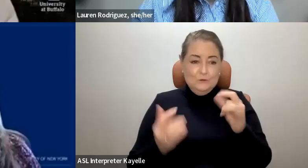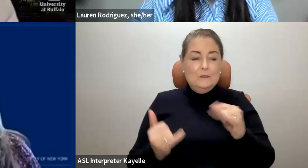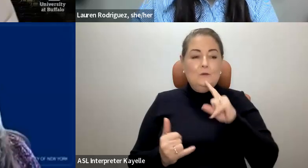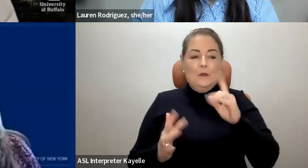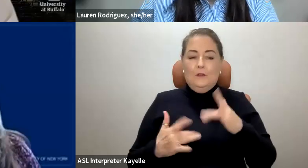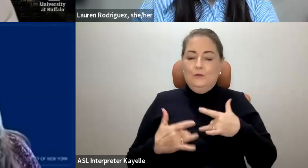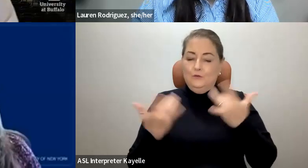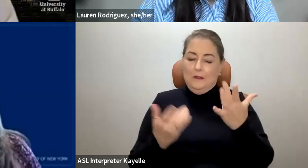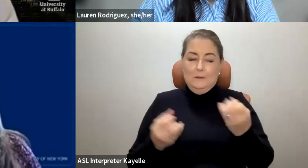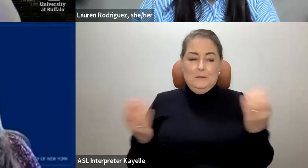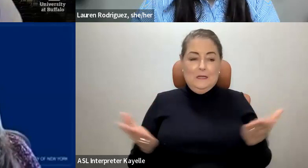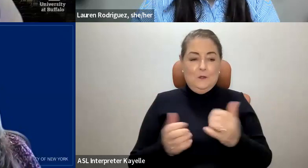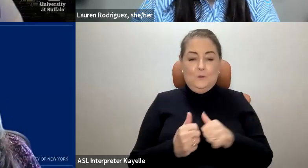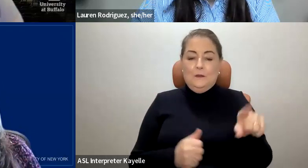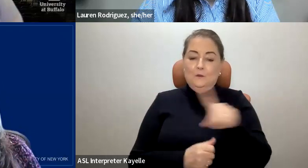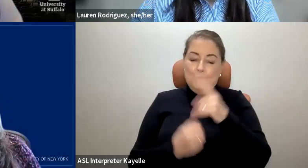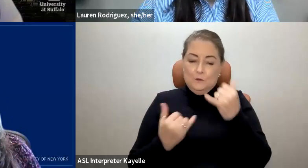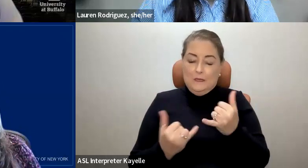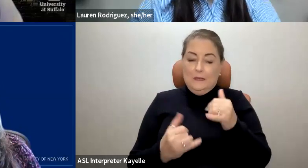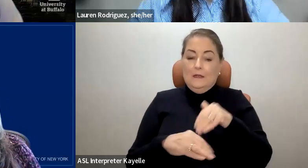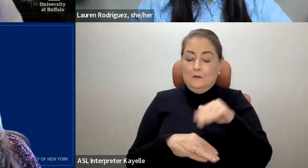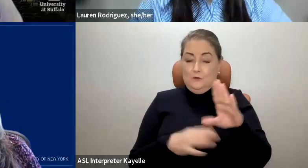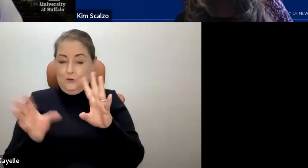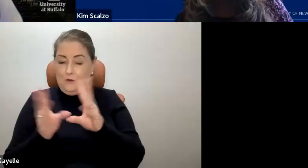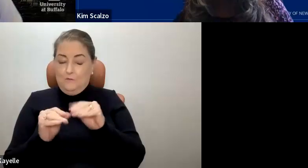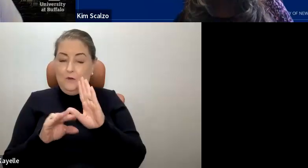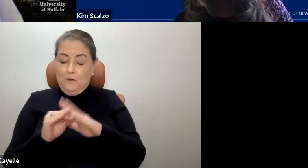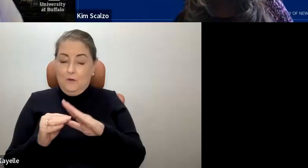join you here at your conference on accessibility. We are